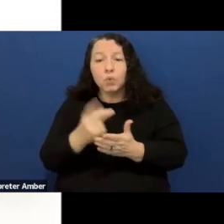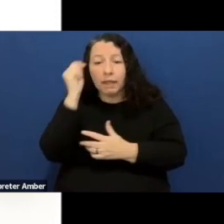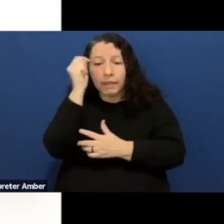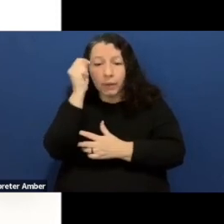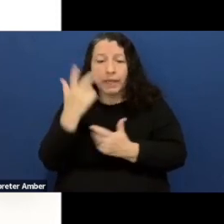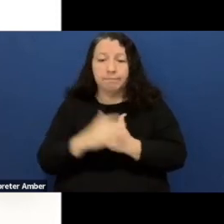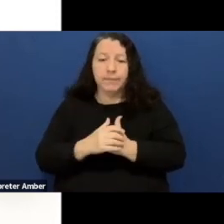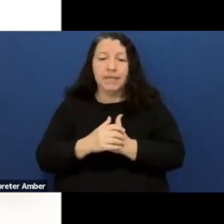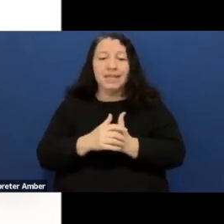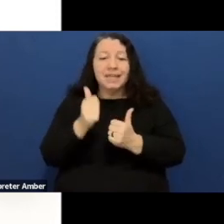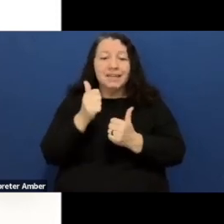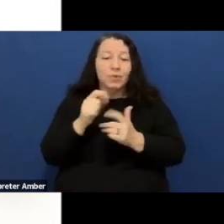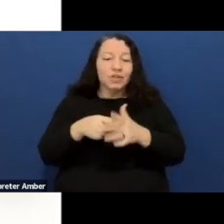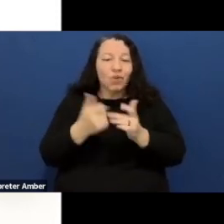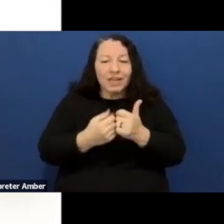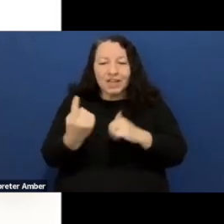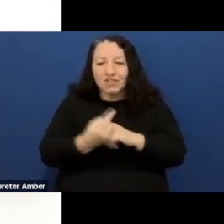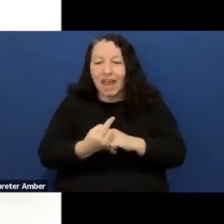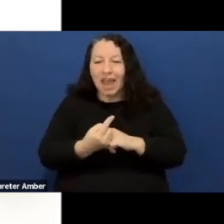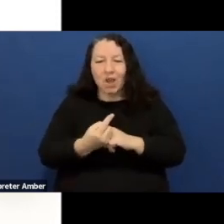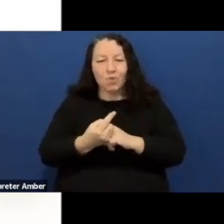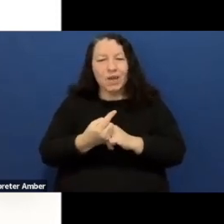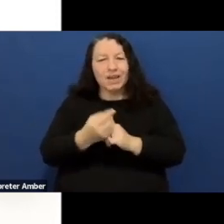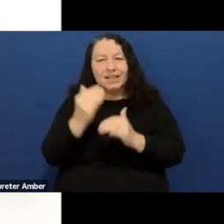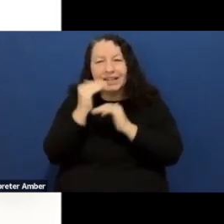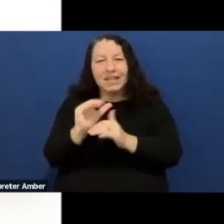start each day with a finite amount of energy. Getting out of bed or brushing